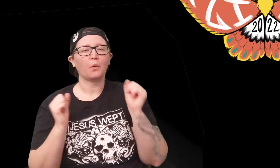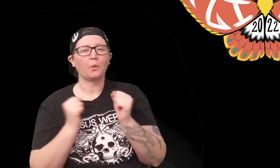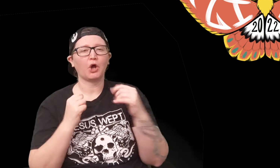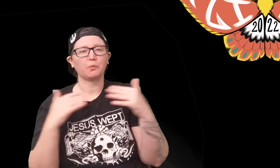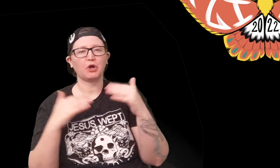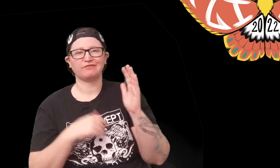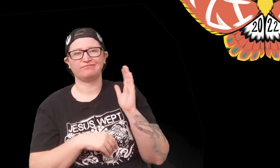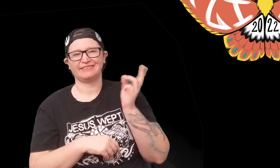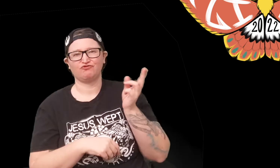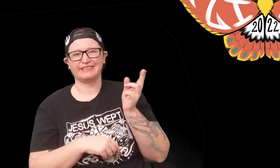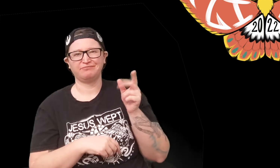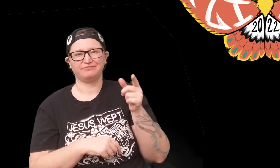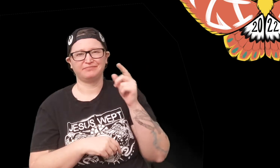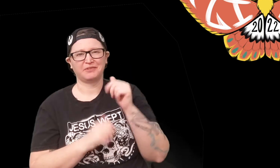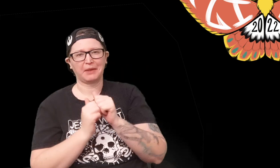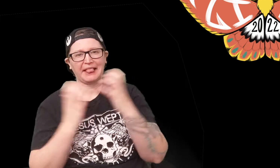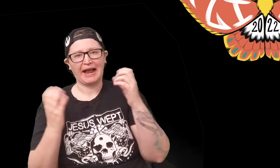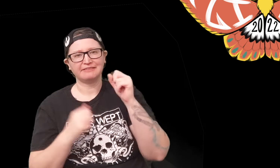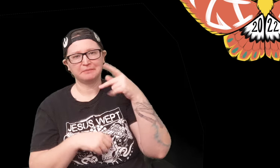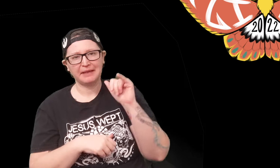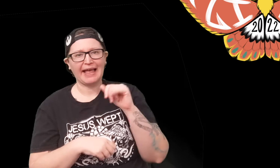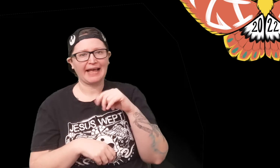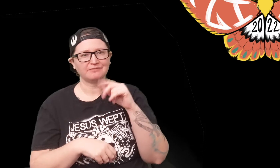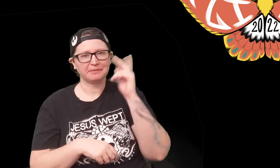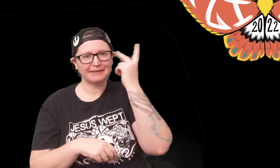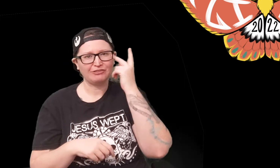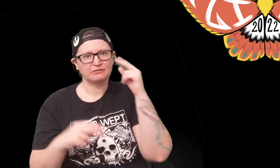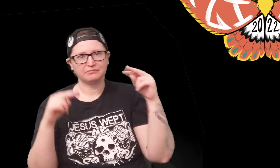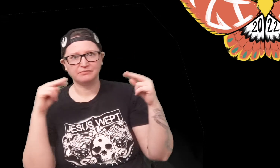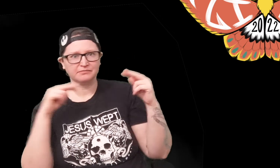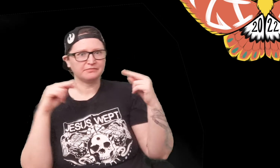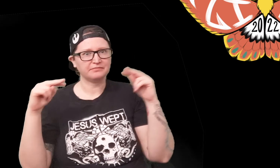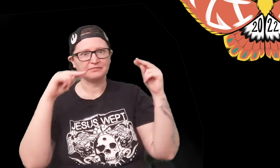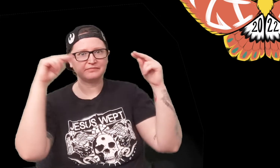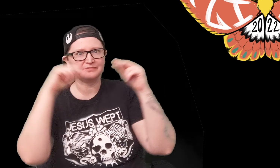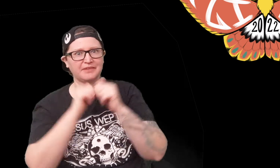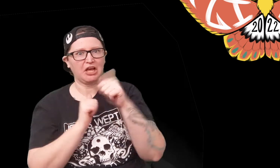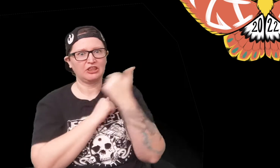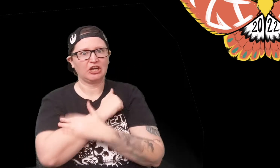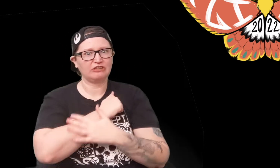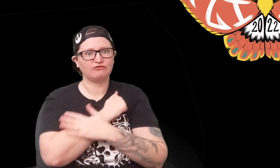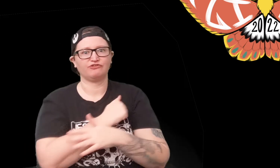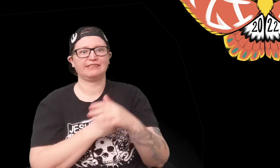a little bit more of a strong horror history with a lot of spies politics involved